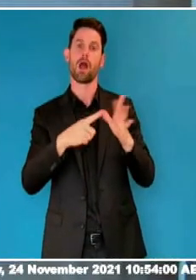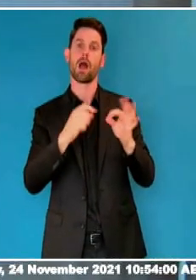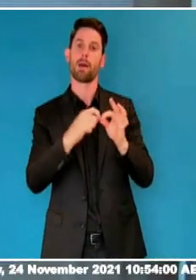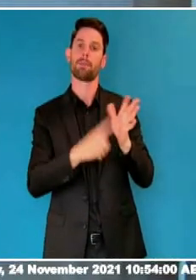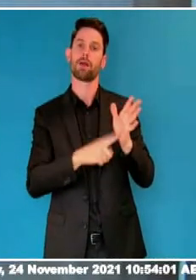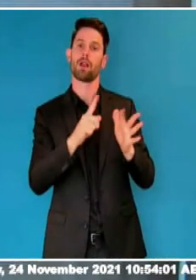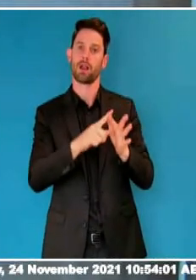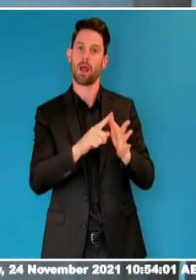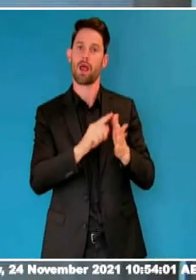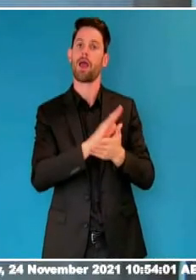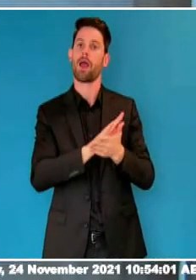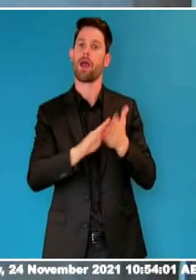That's correct.